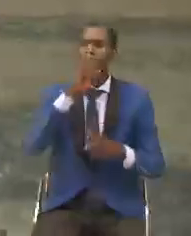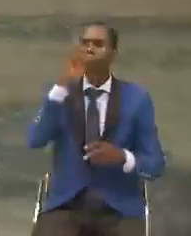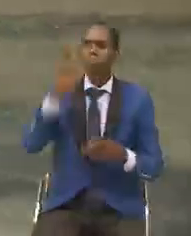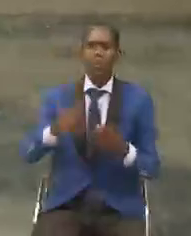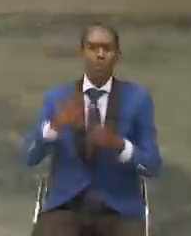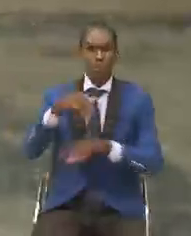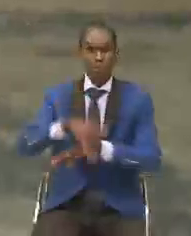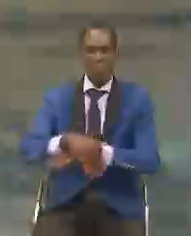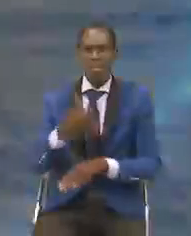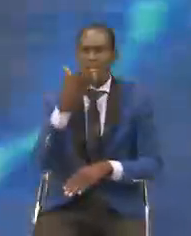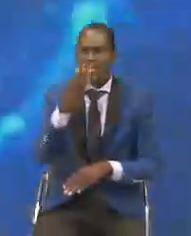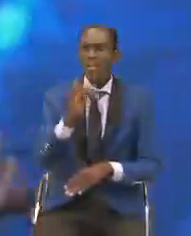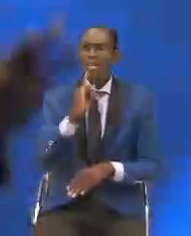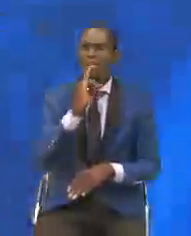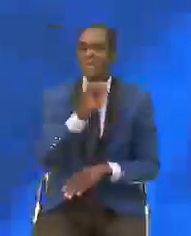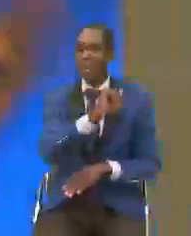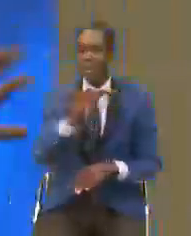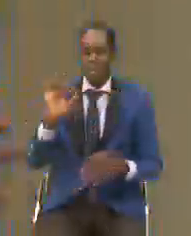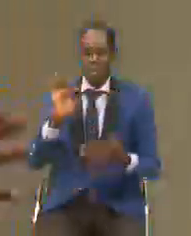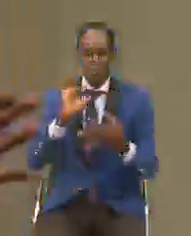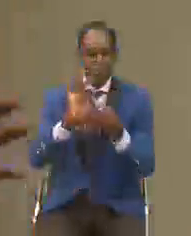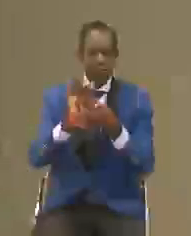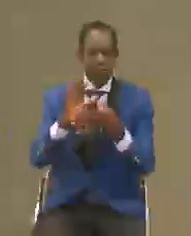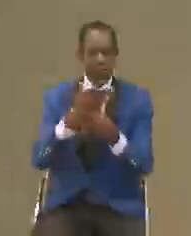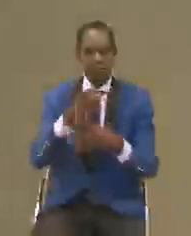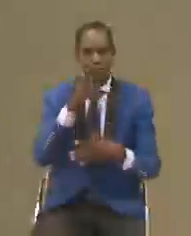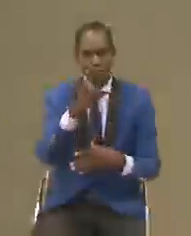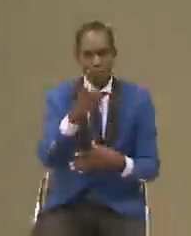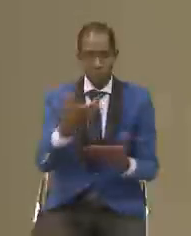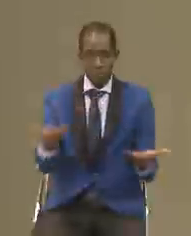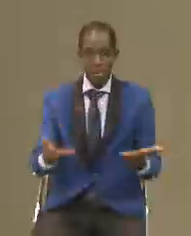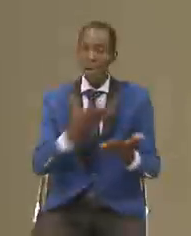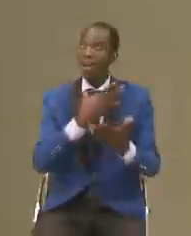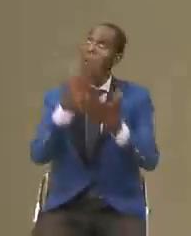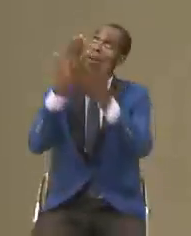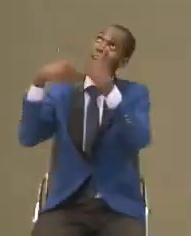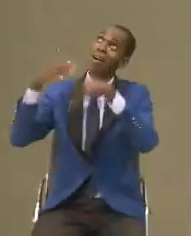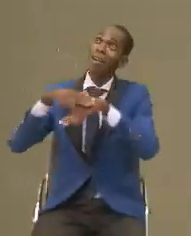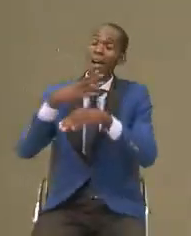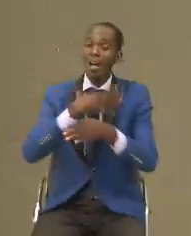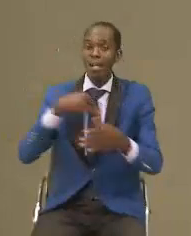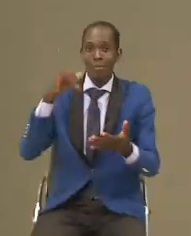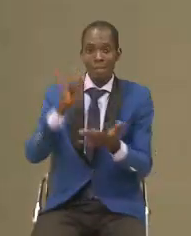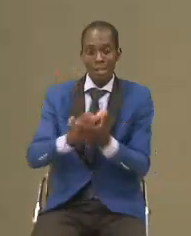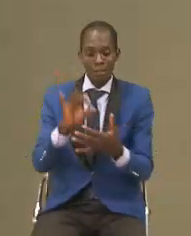that's why i'm so sure tonight there's a connection between you there and heaven